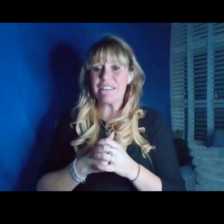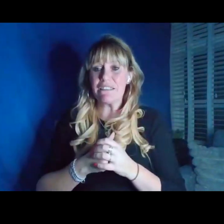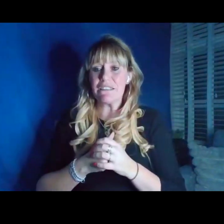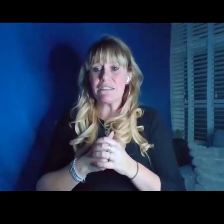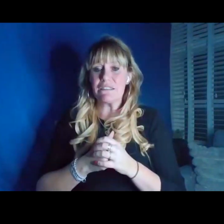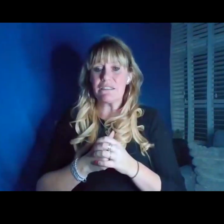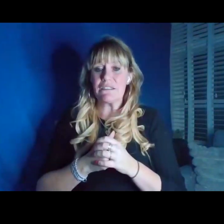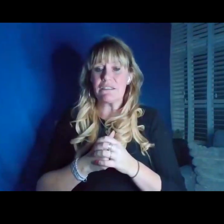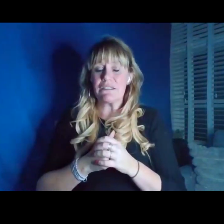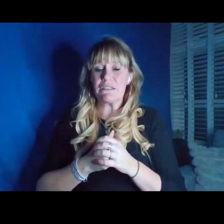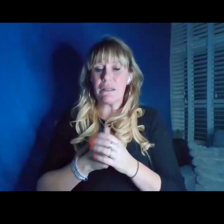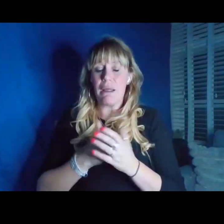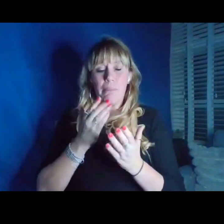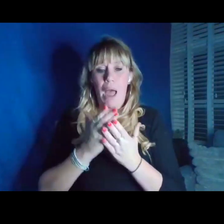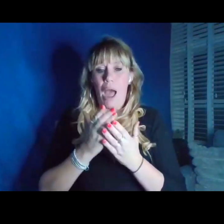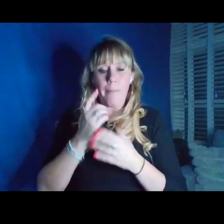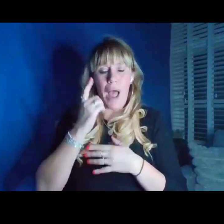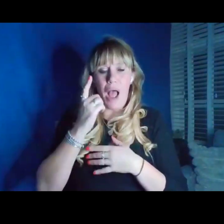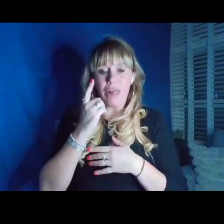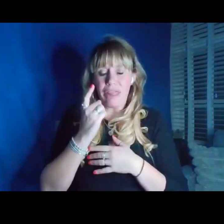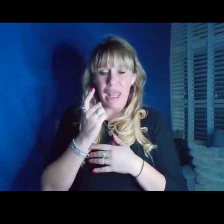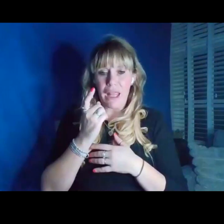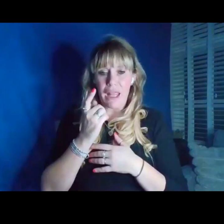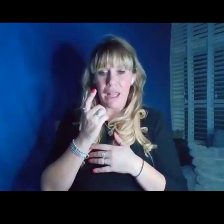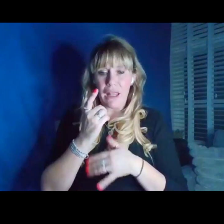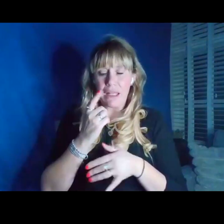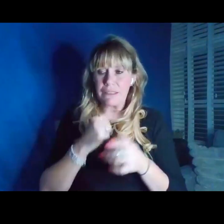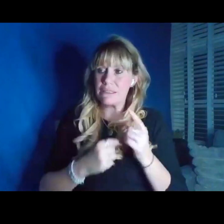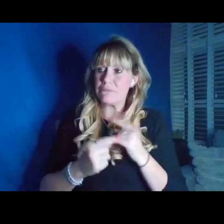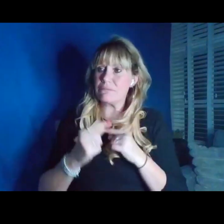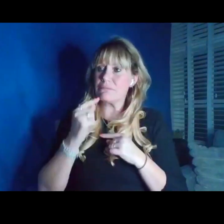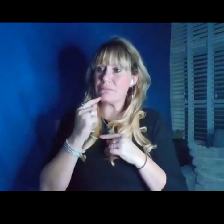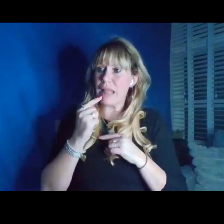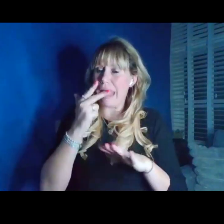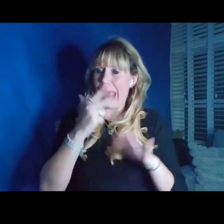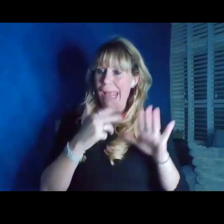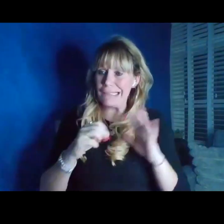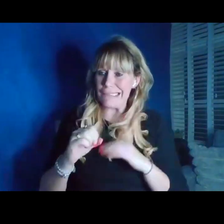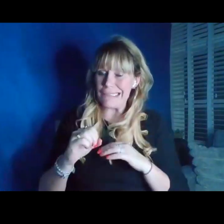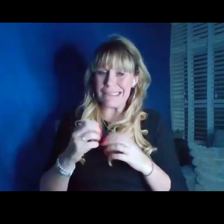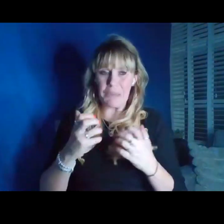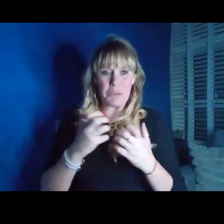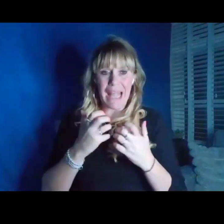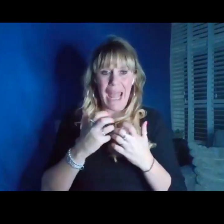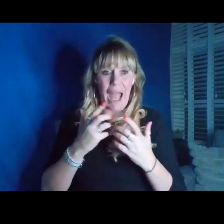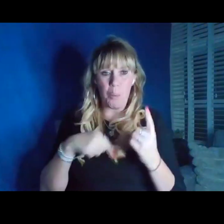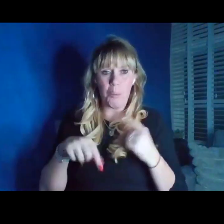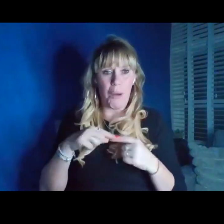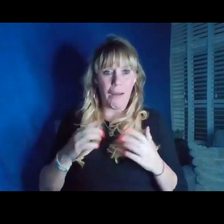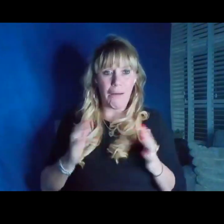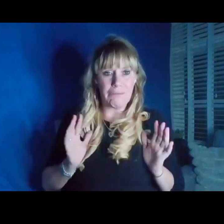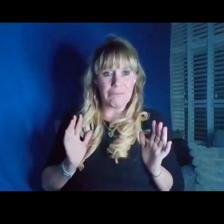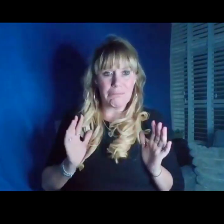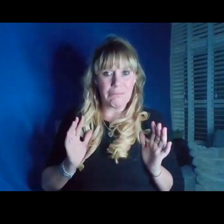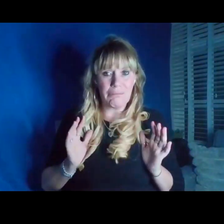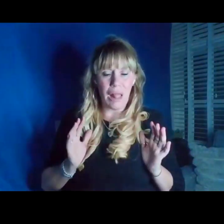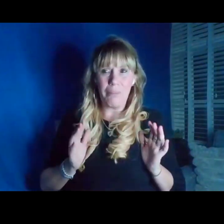of how we were then, the '80s late '70s.